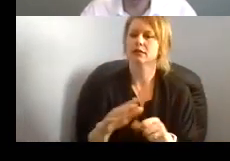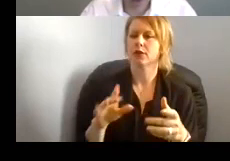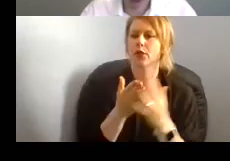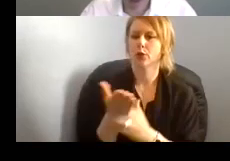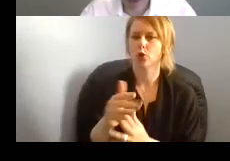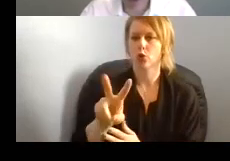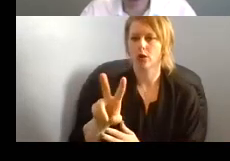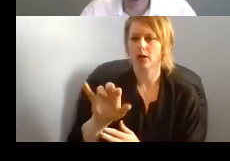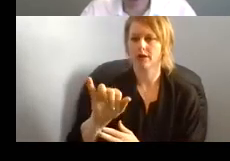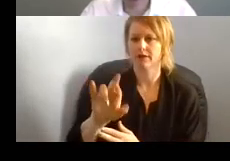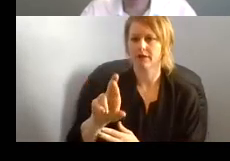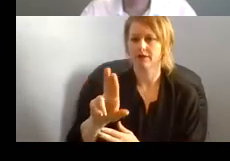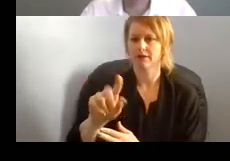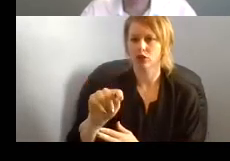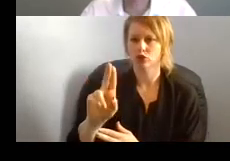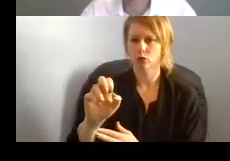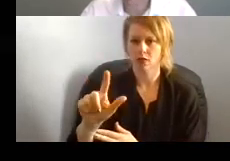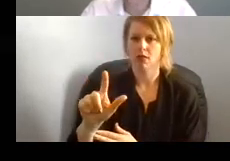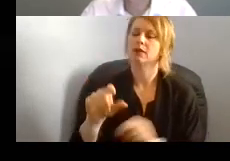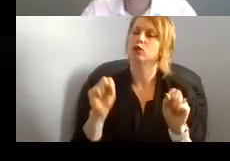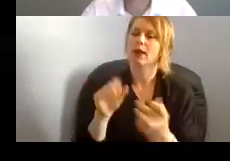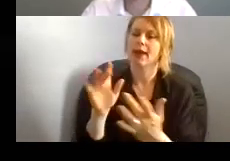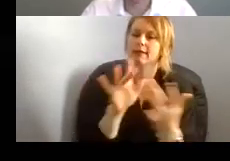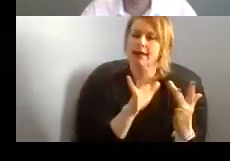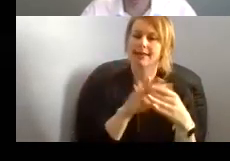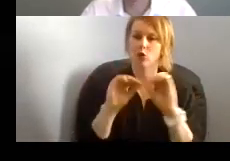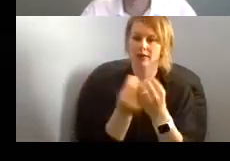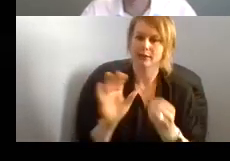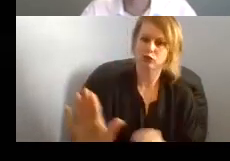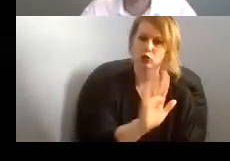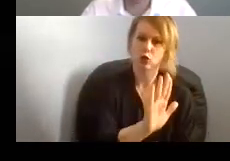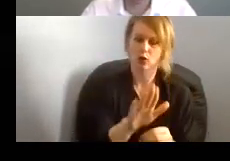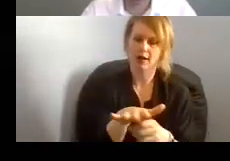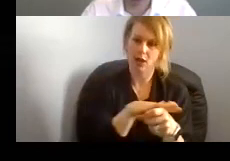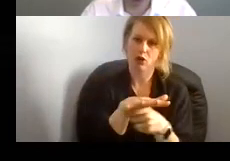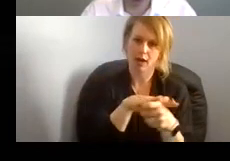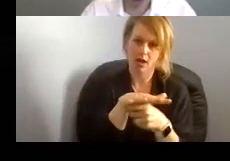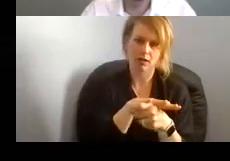You can contact the organizations in your area to see how they can assist, even while schools are closed.